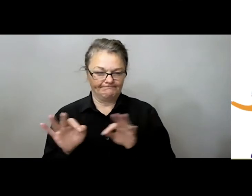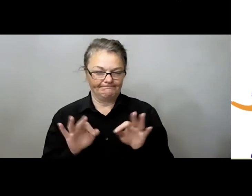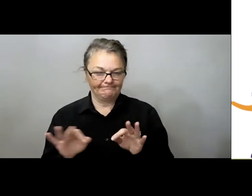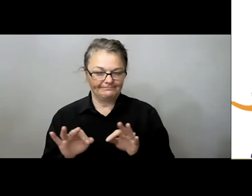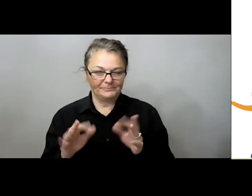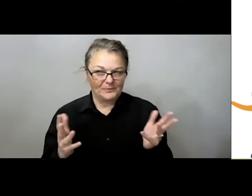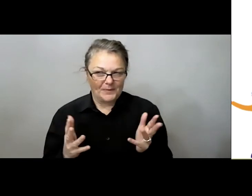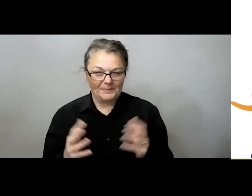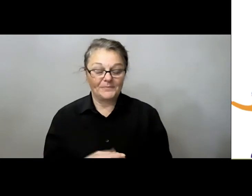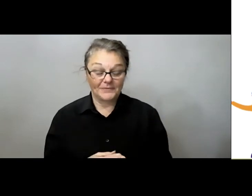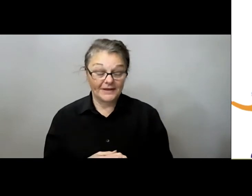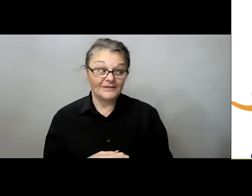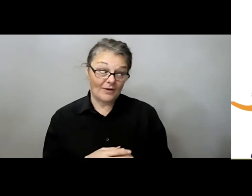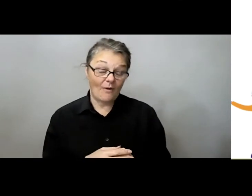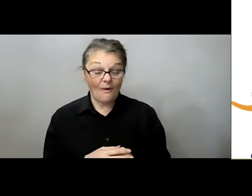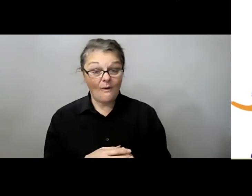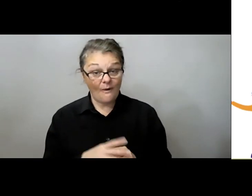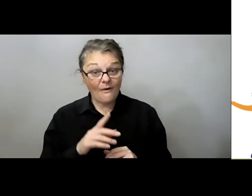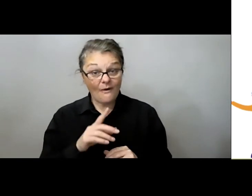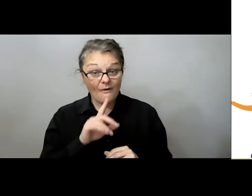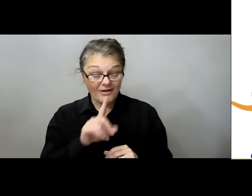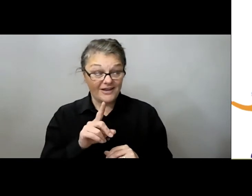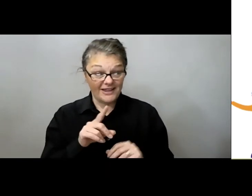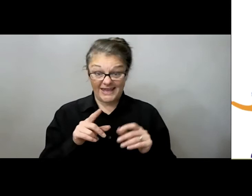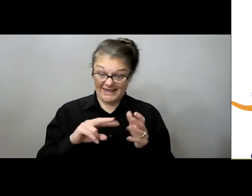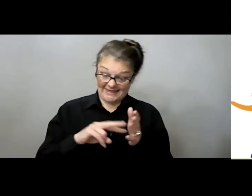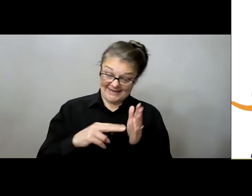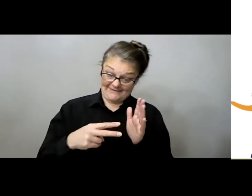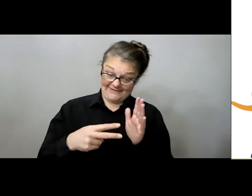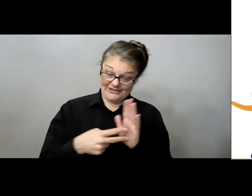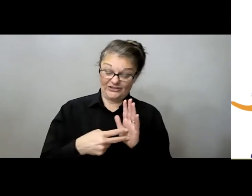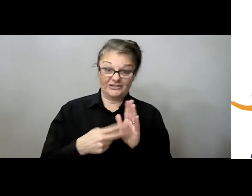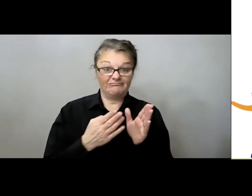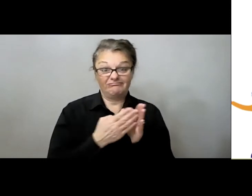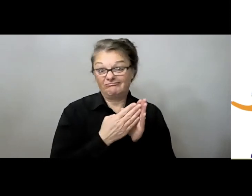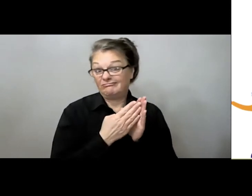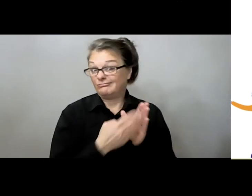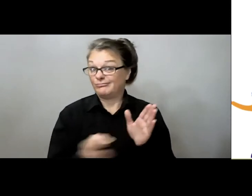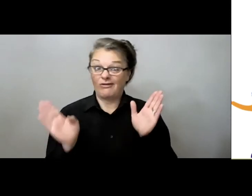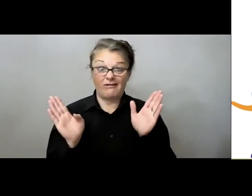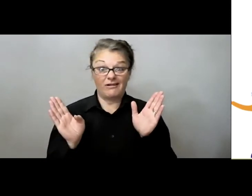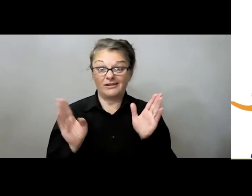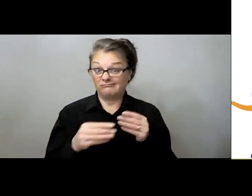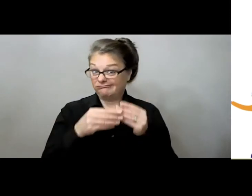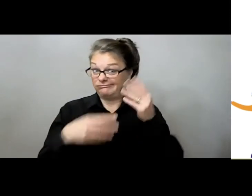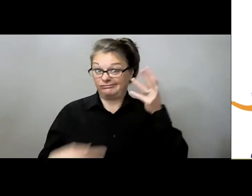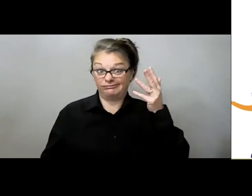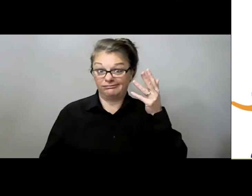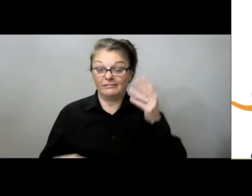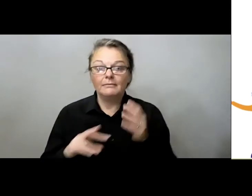IT'S VERY BROAD. THAT'S IMPORTANT TO KEEP IN MIND. THIS MEANS THAT MANY THINGS COULD FALL WITHIN THE